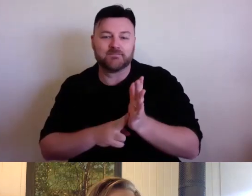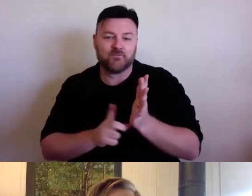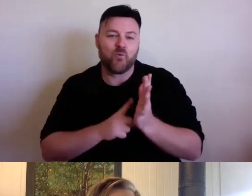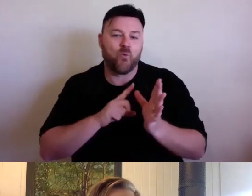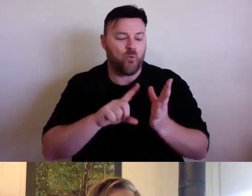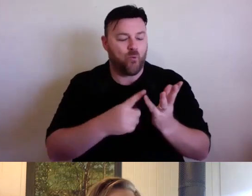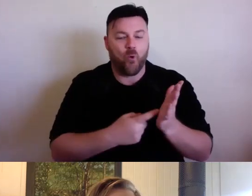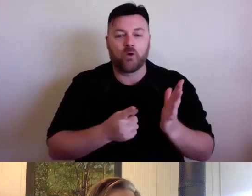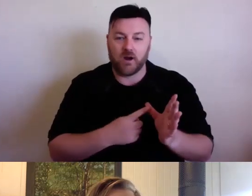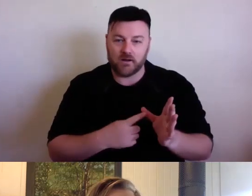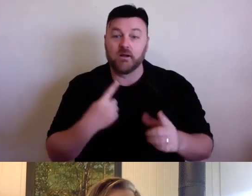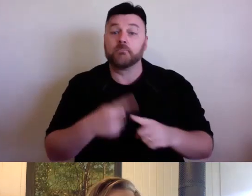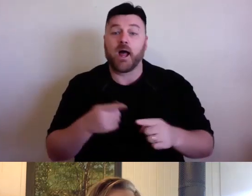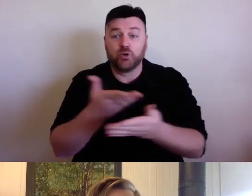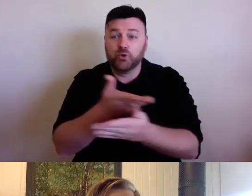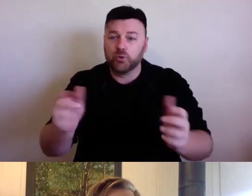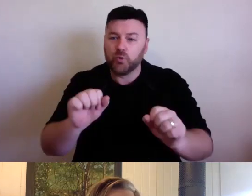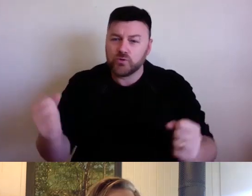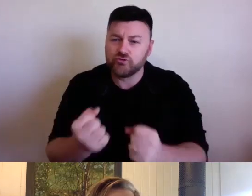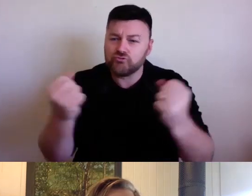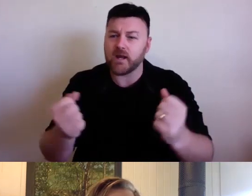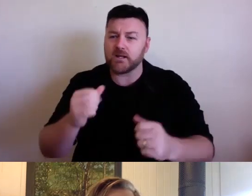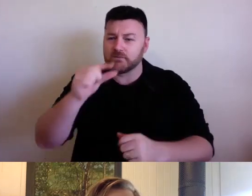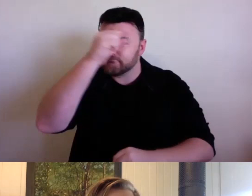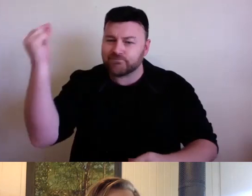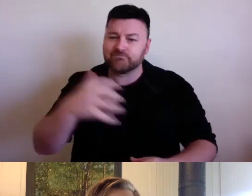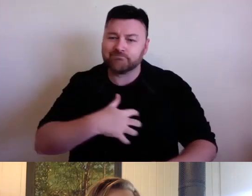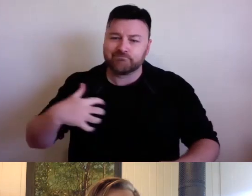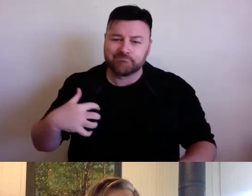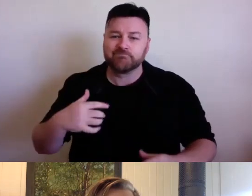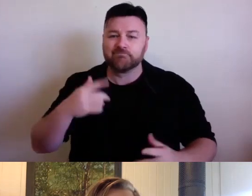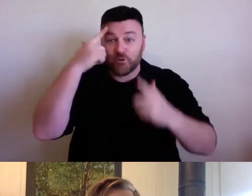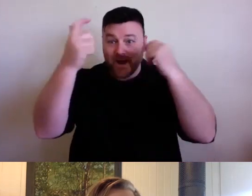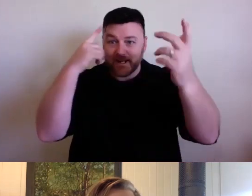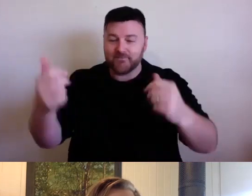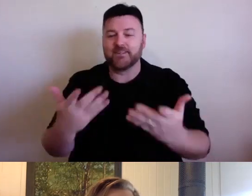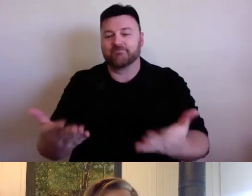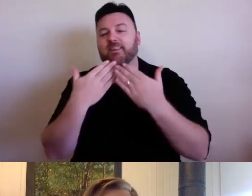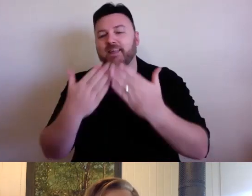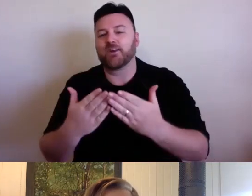Thank you for your strength, your ambition and your creative. We hope to see you here next time. Bye for now. (End of session.)